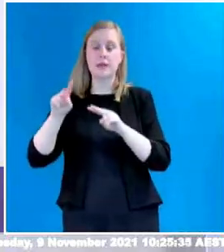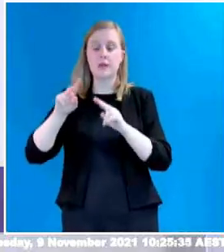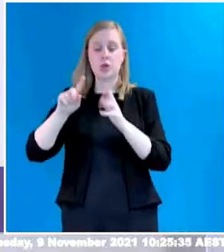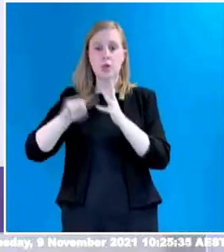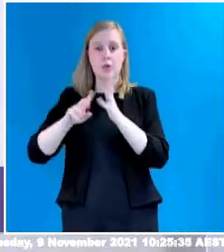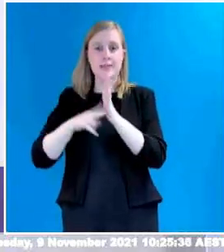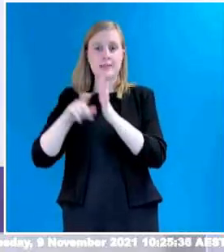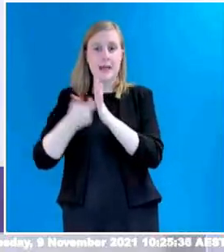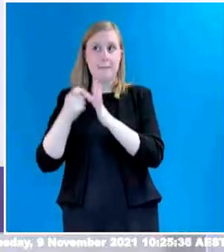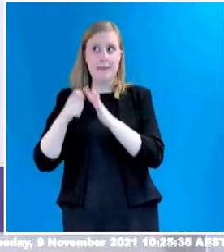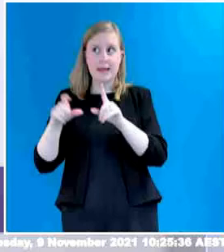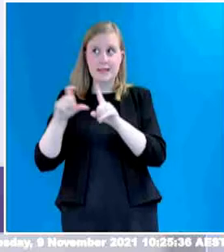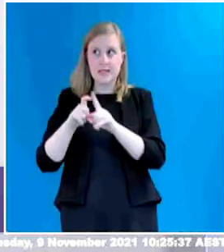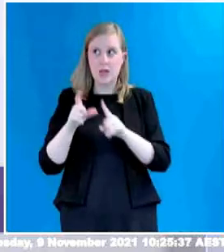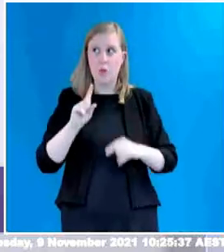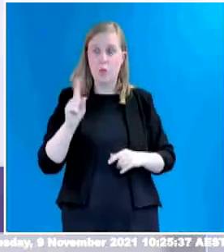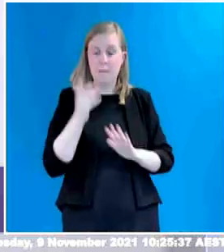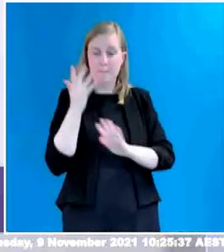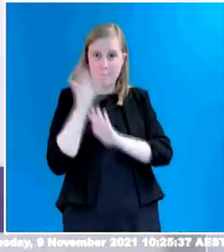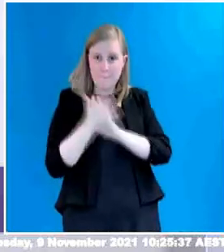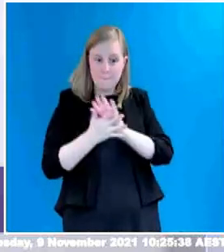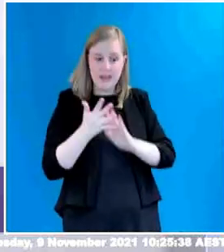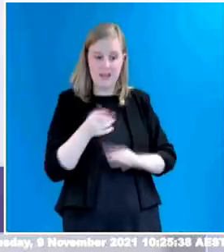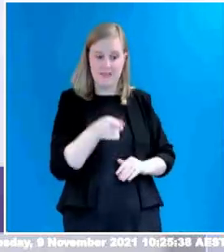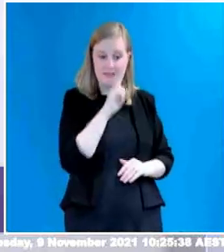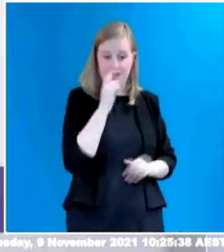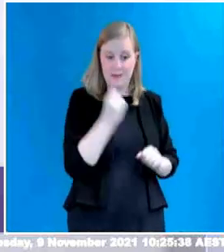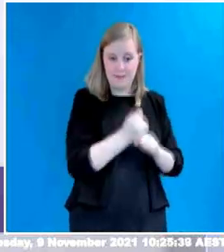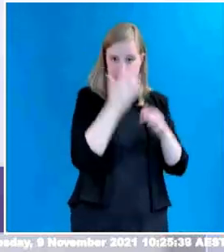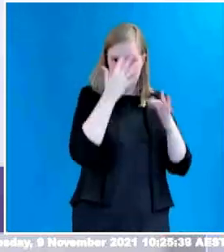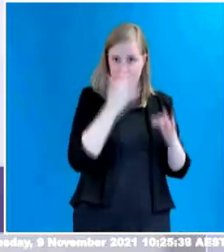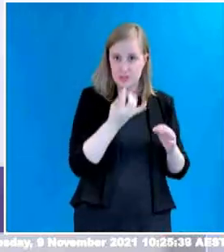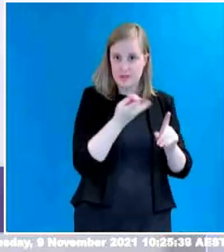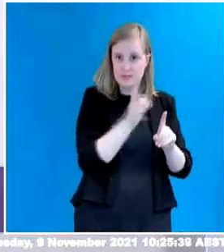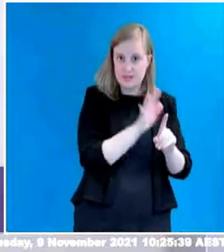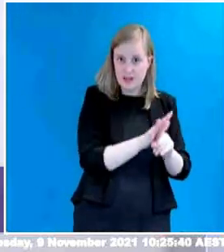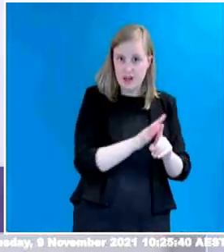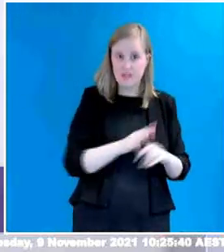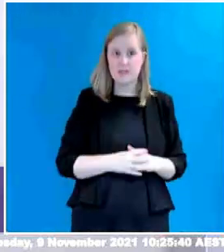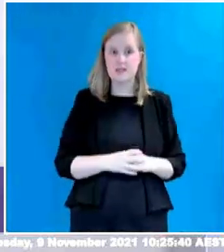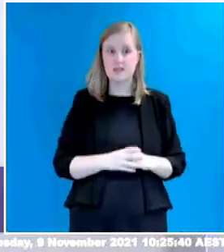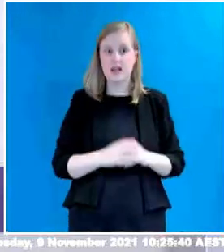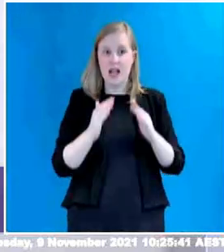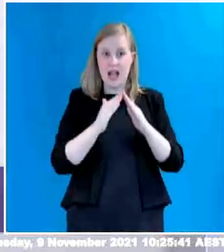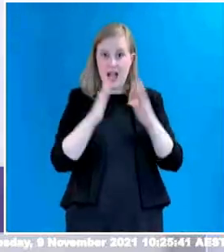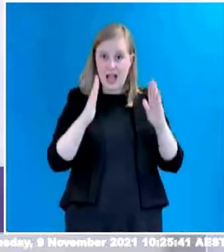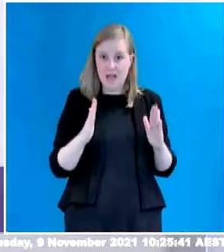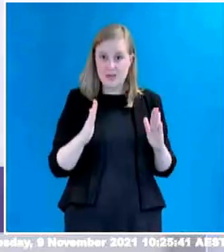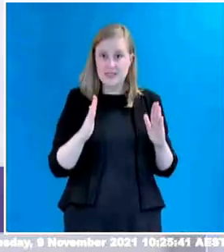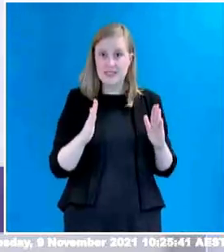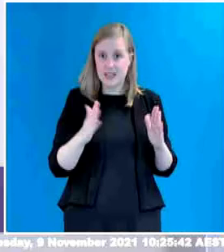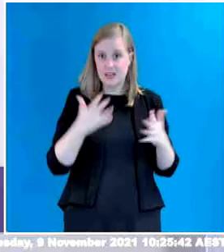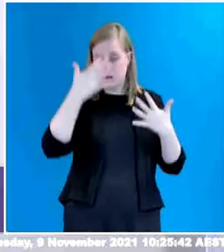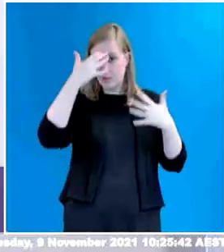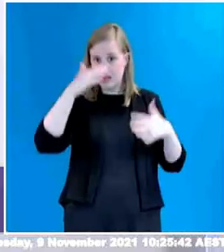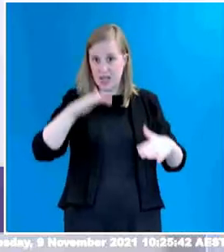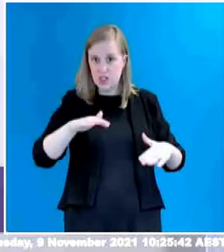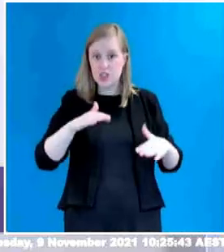planning, and discrimination cases. But Commissioner Toohey may wish to expand on that.